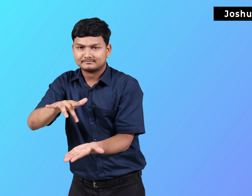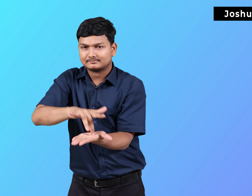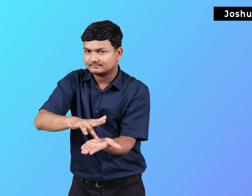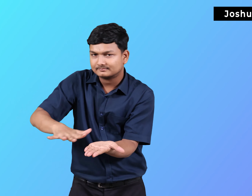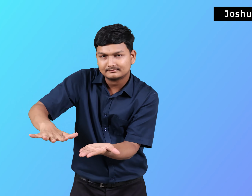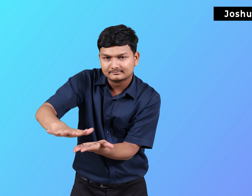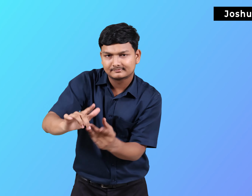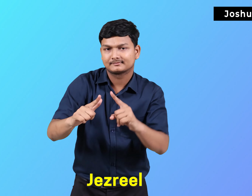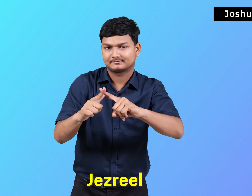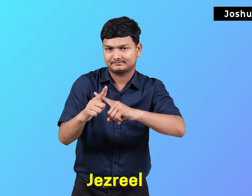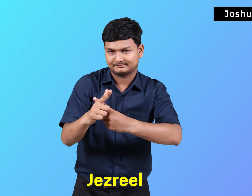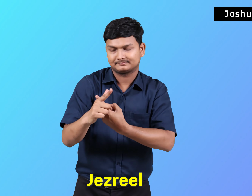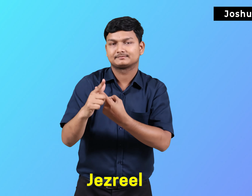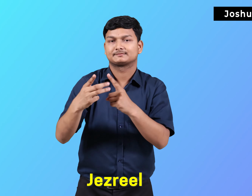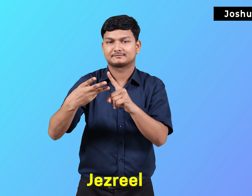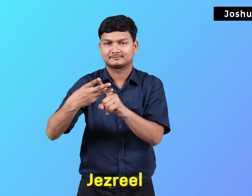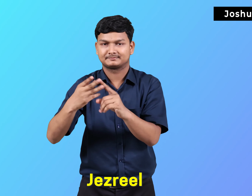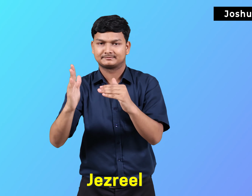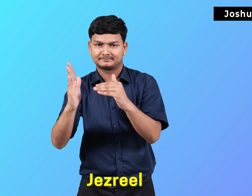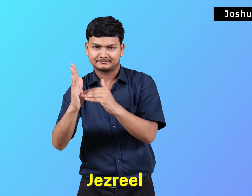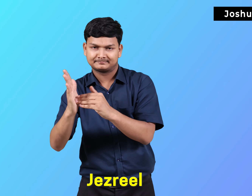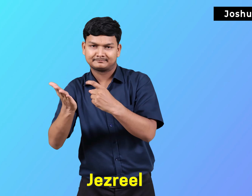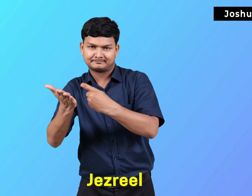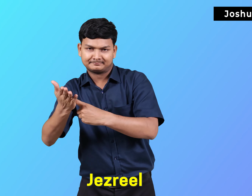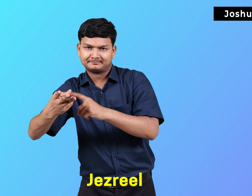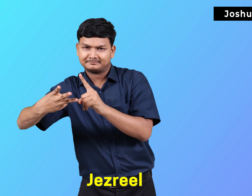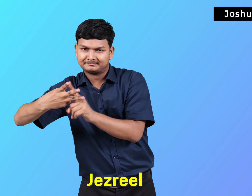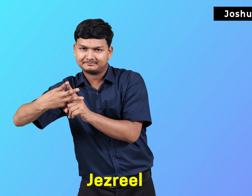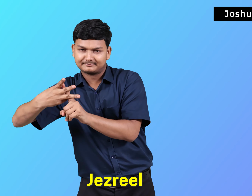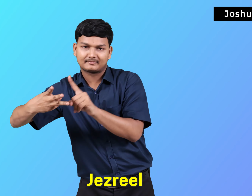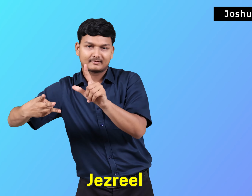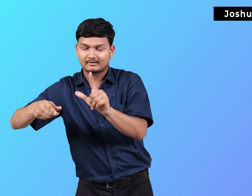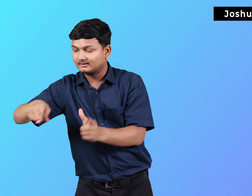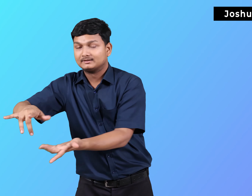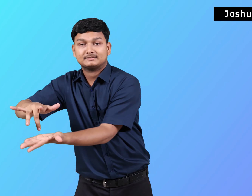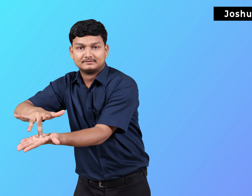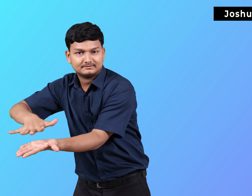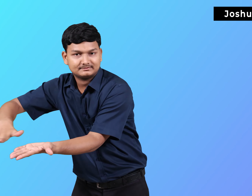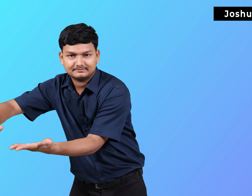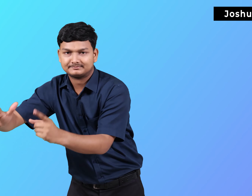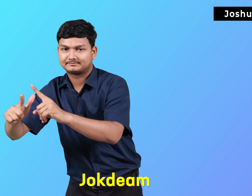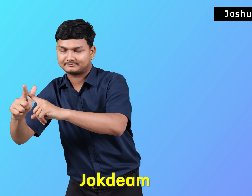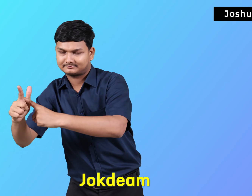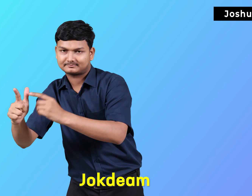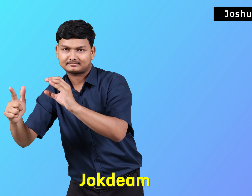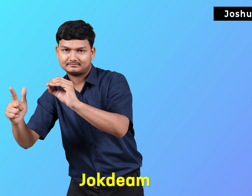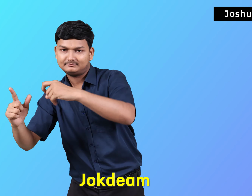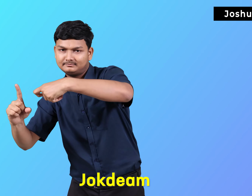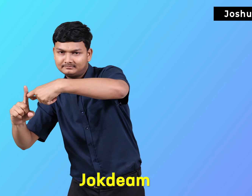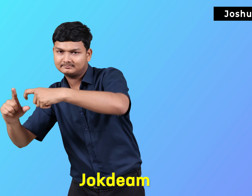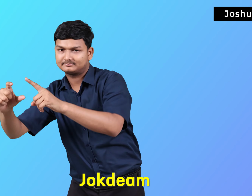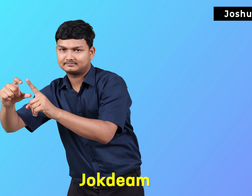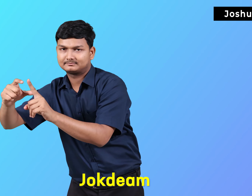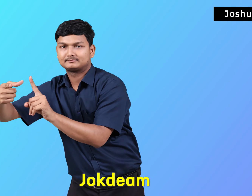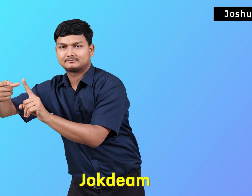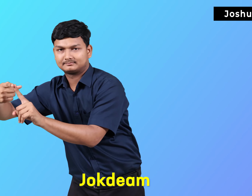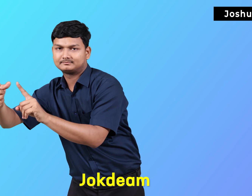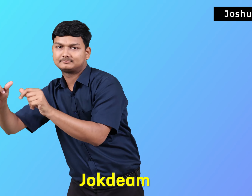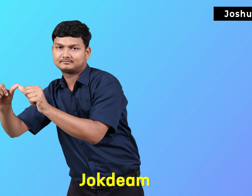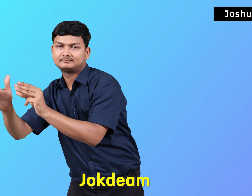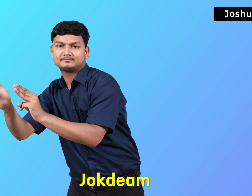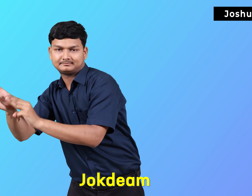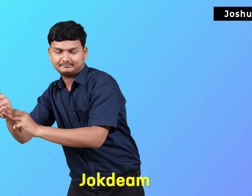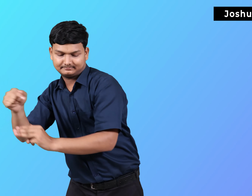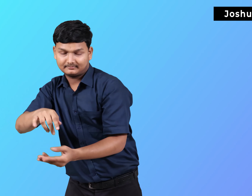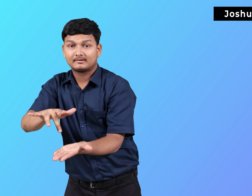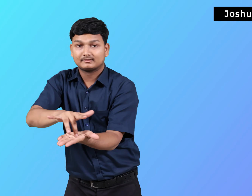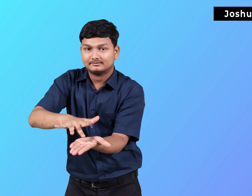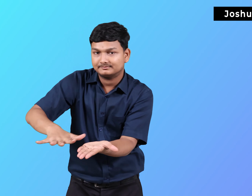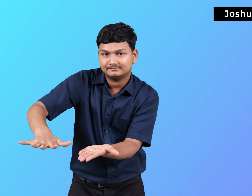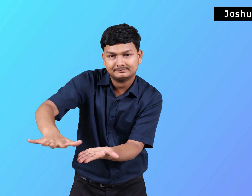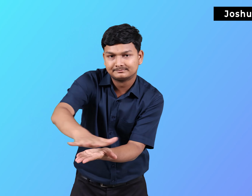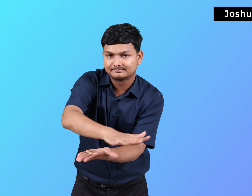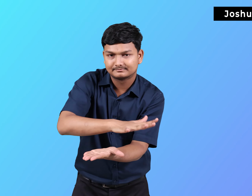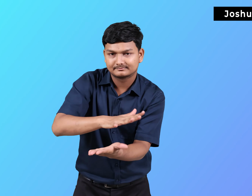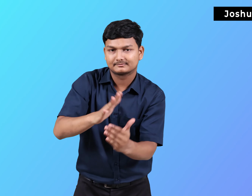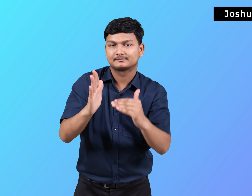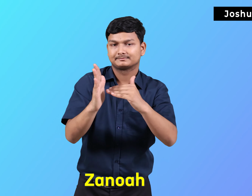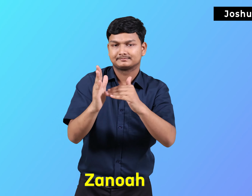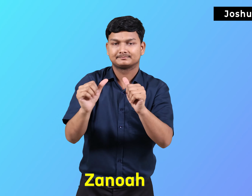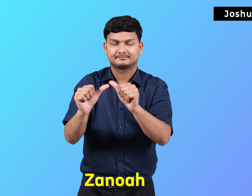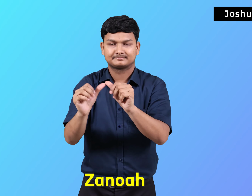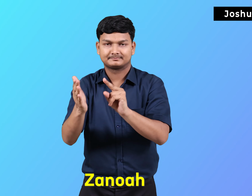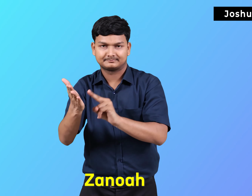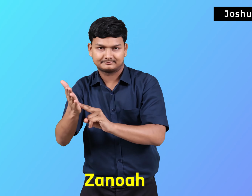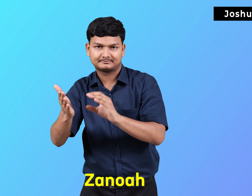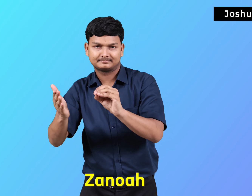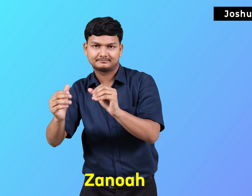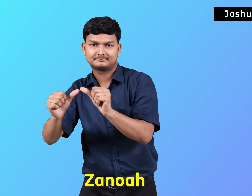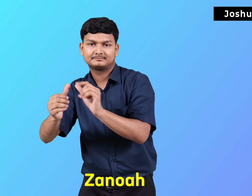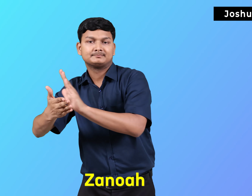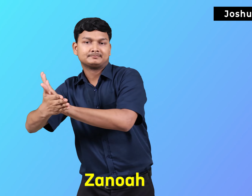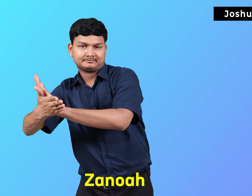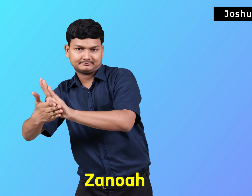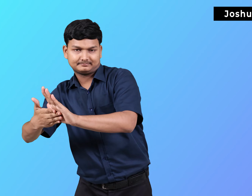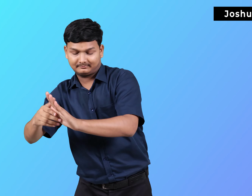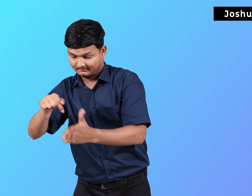Jezreel, Jokdeam, Zanoah,